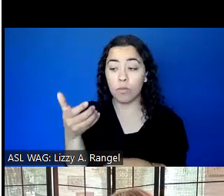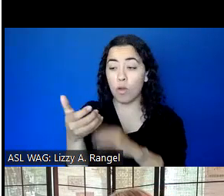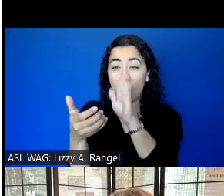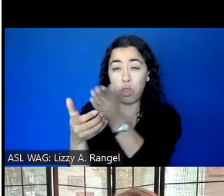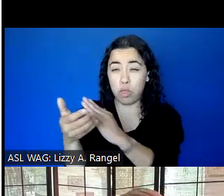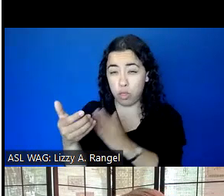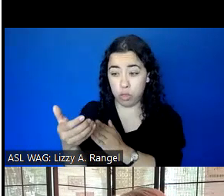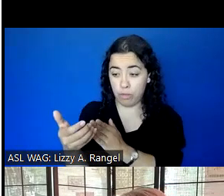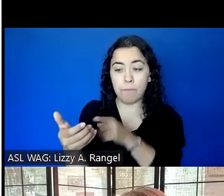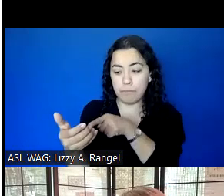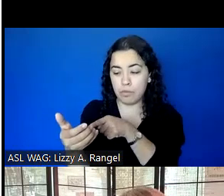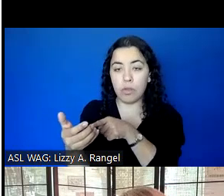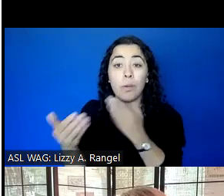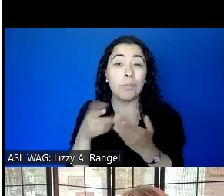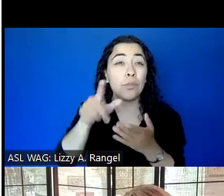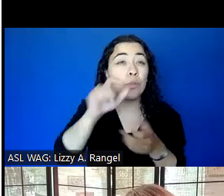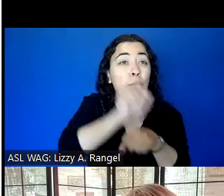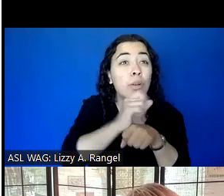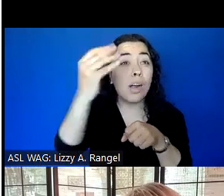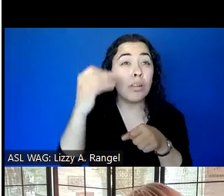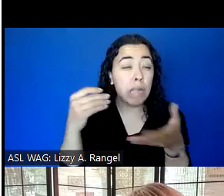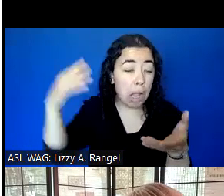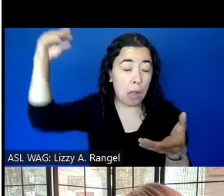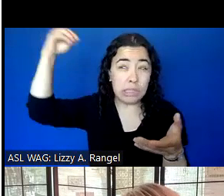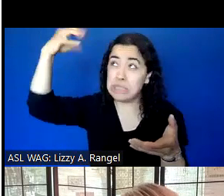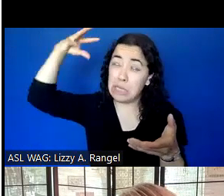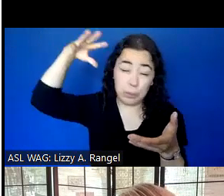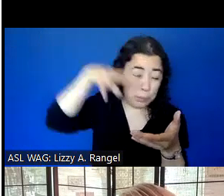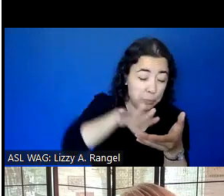we want to make sure that it's easy to see so we accommodate those visual needs. You know?